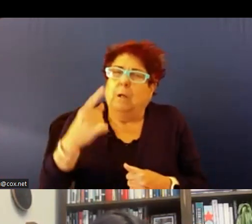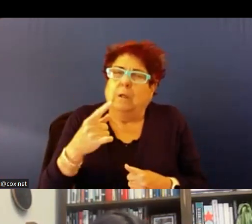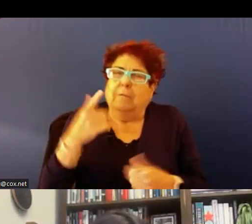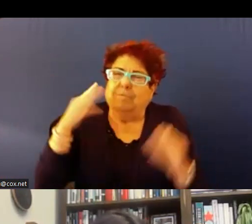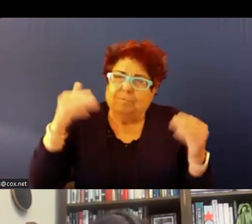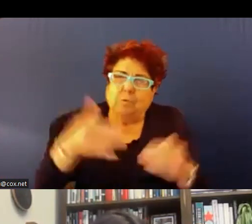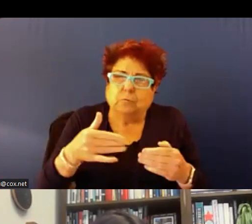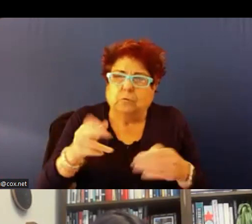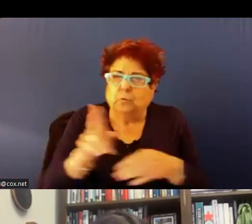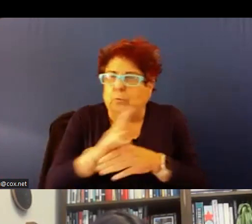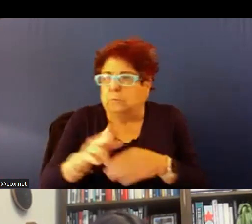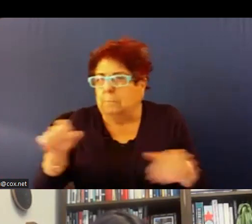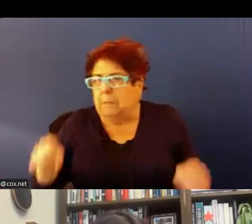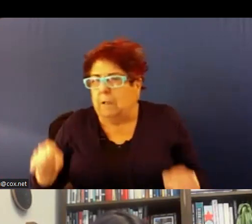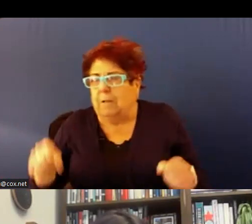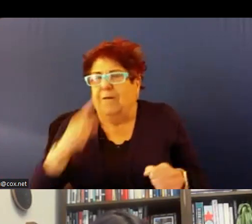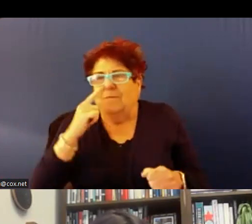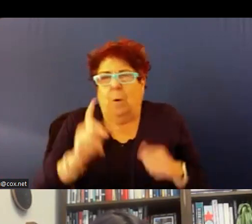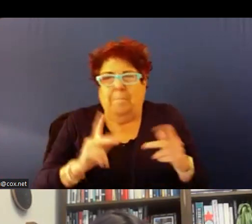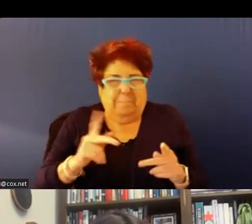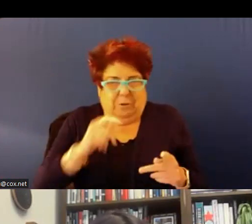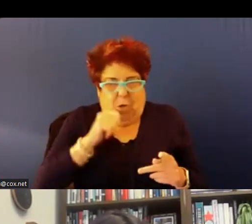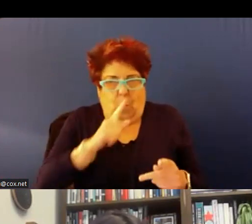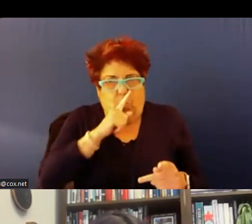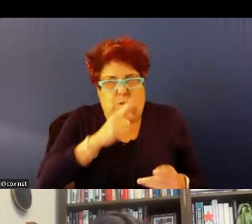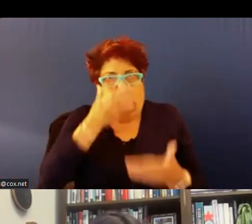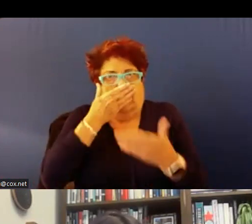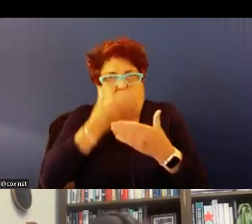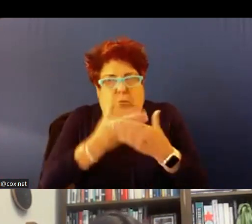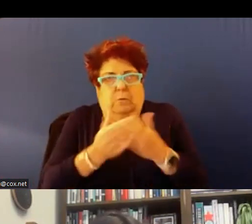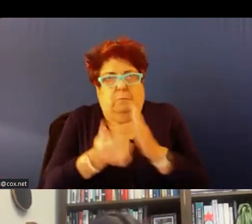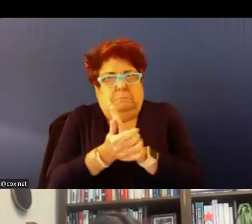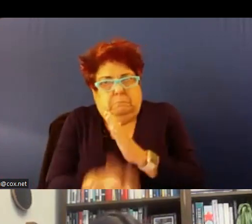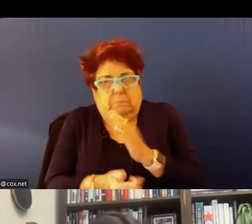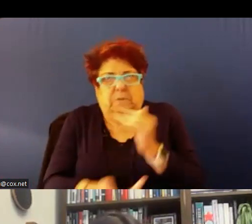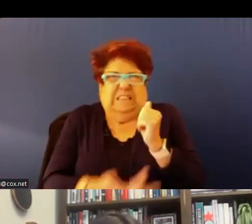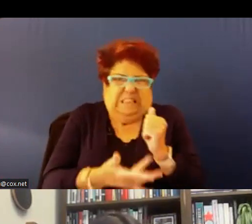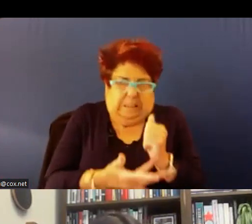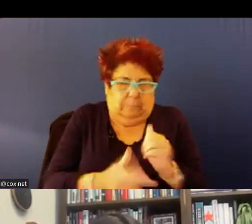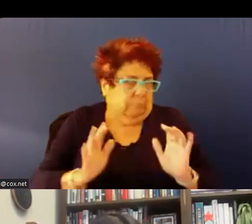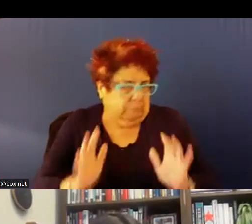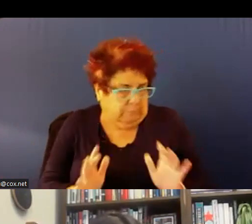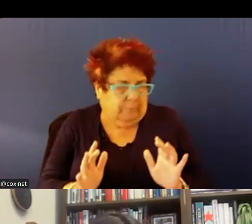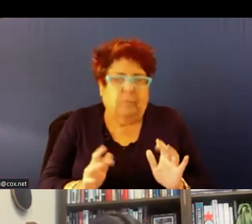are not super tech savvy and it doesn't really require someone to have a background in database